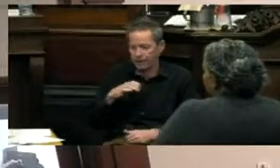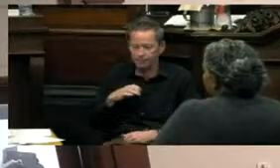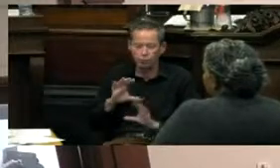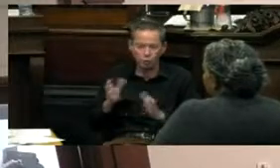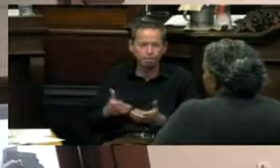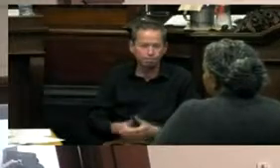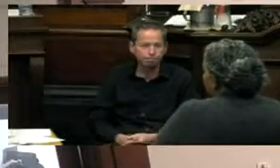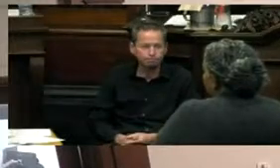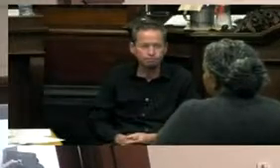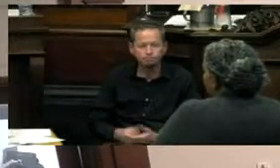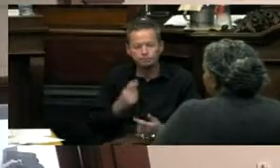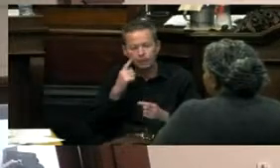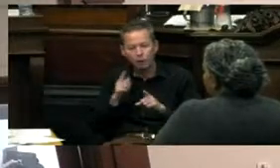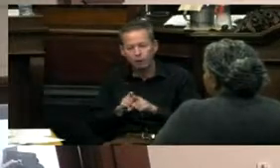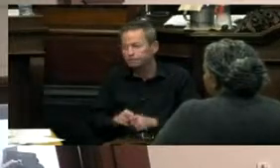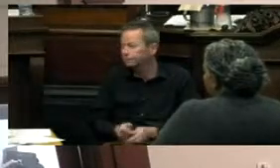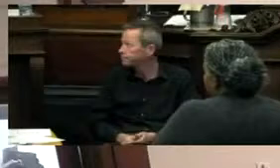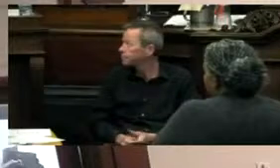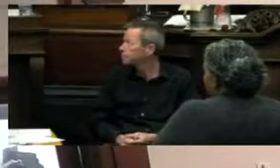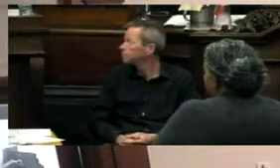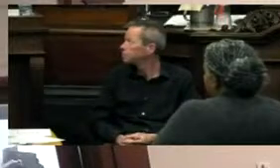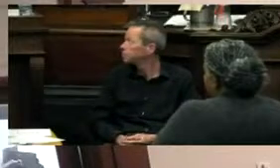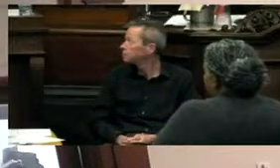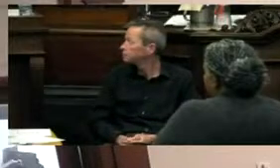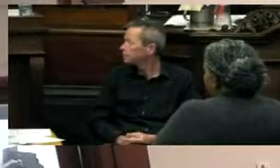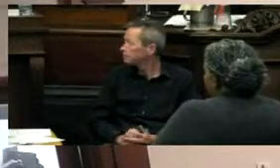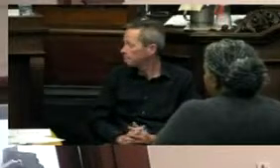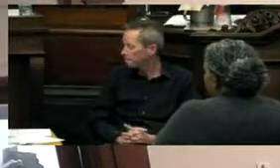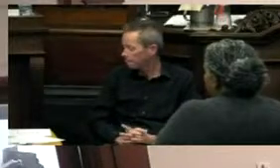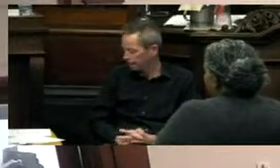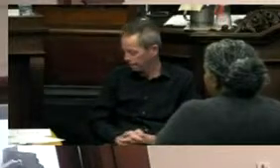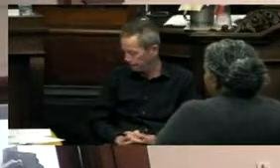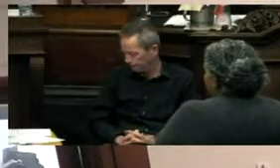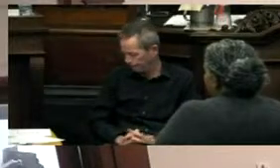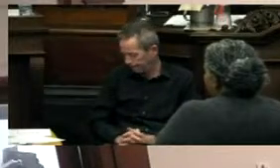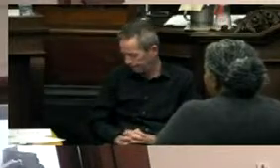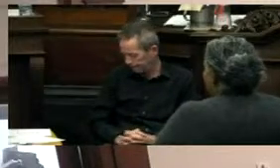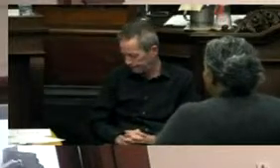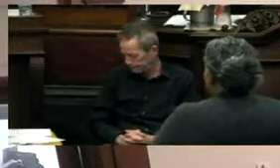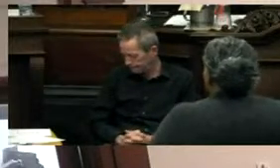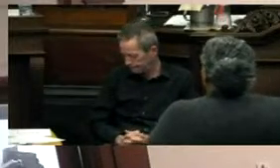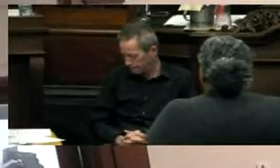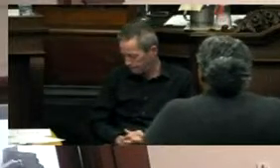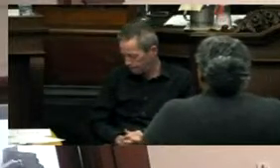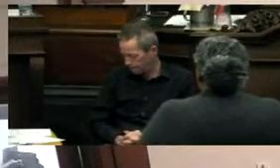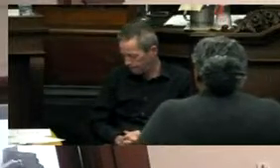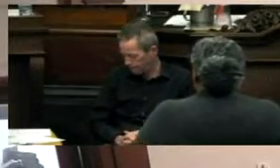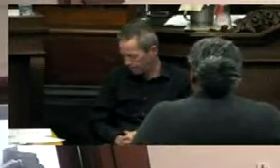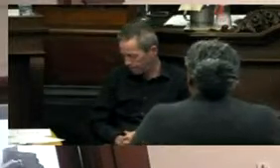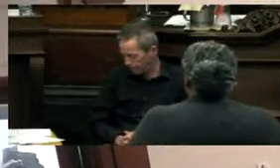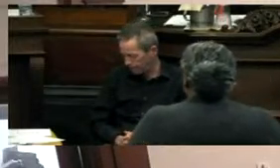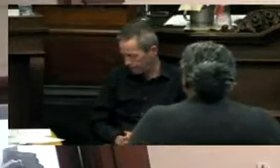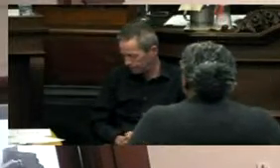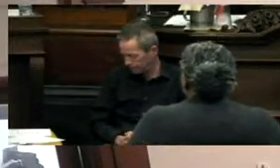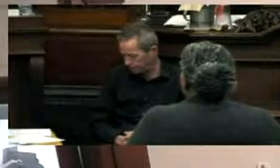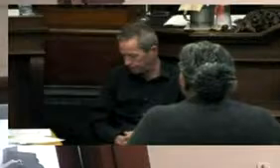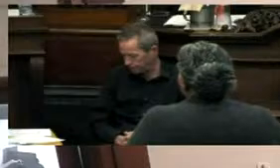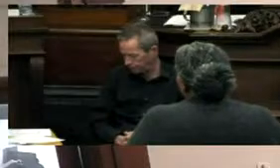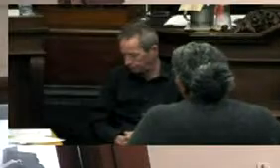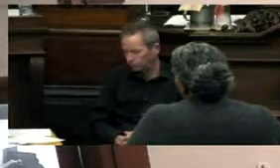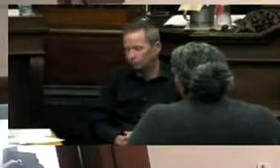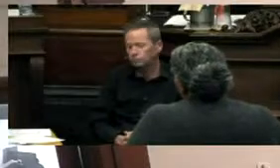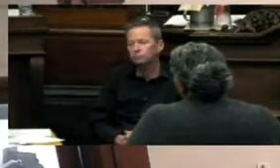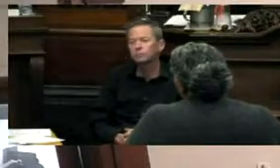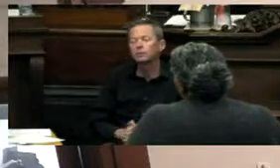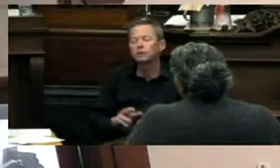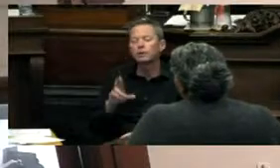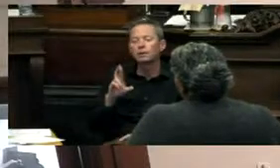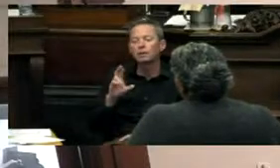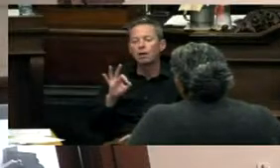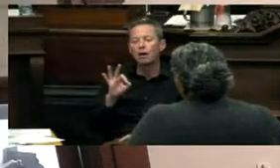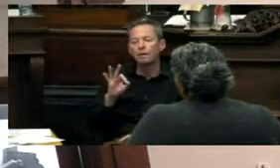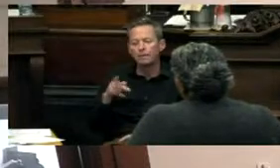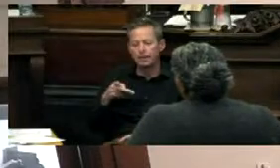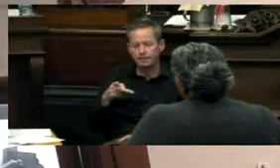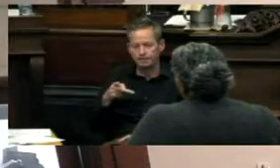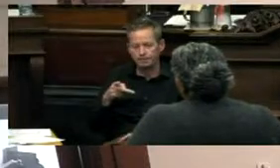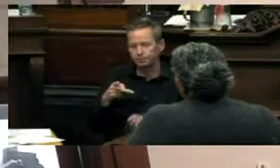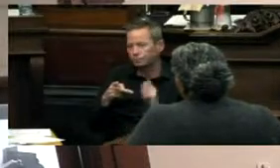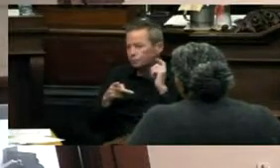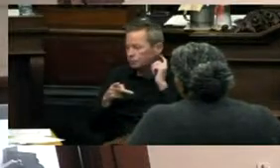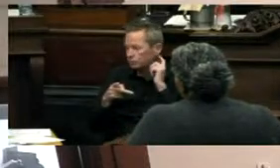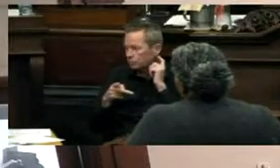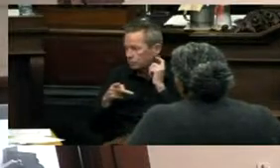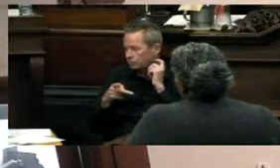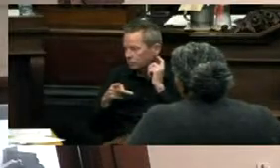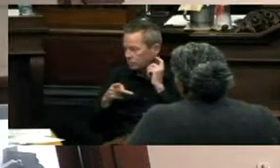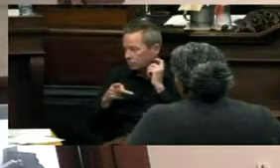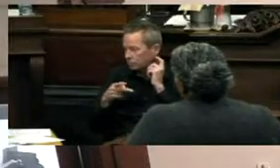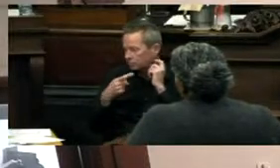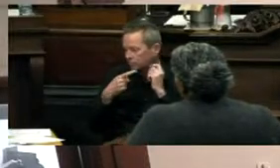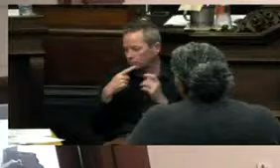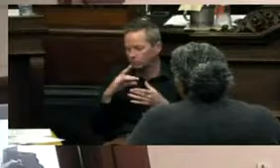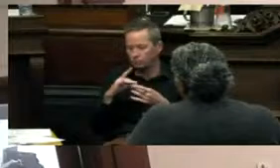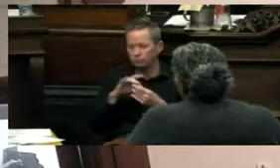safety expertise to the table.